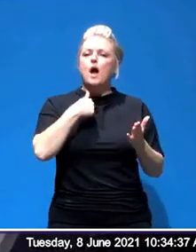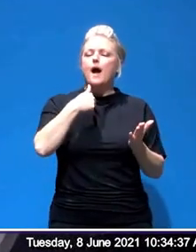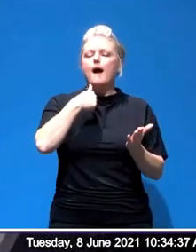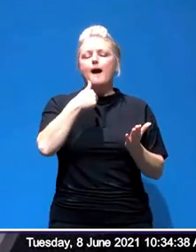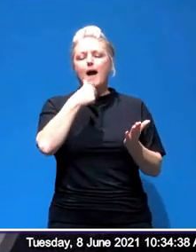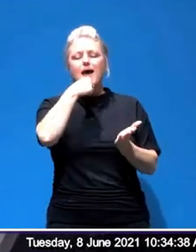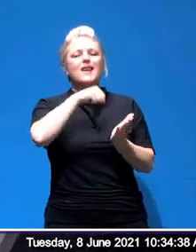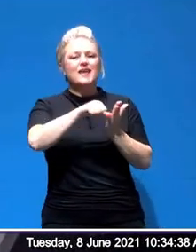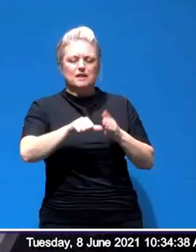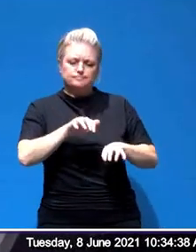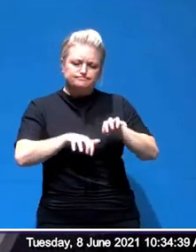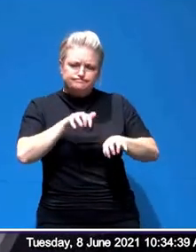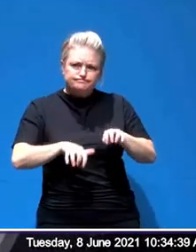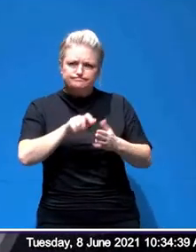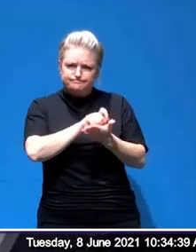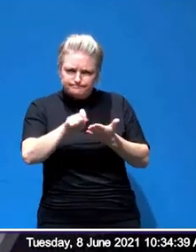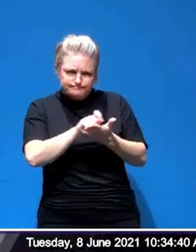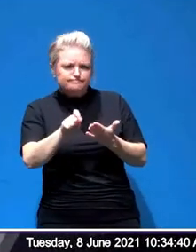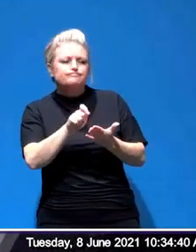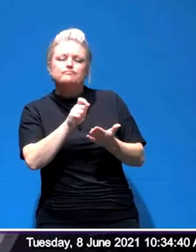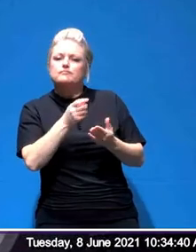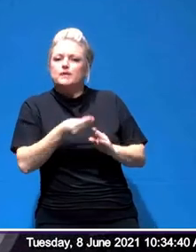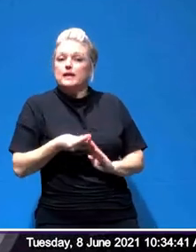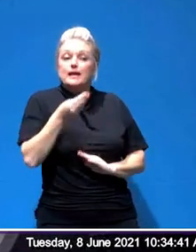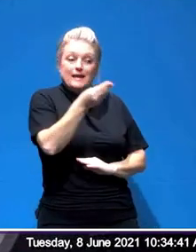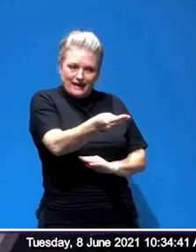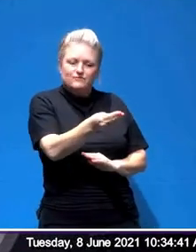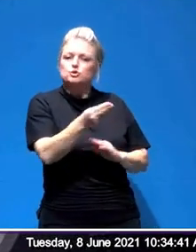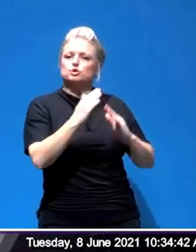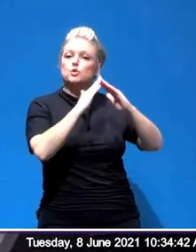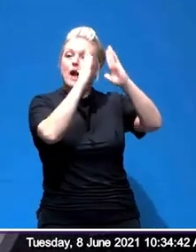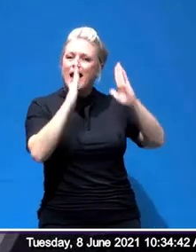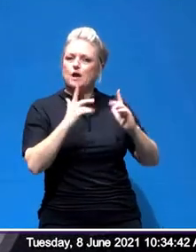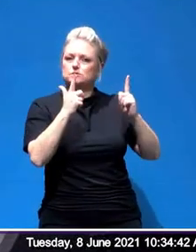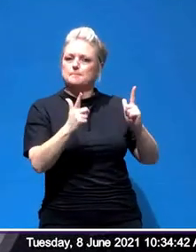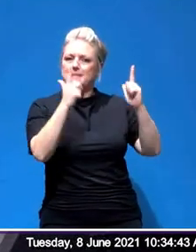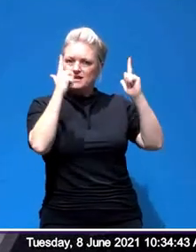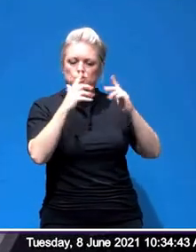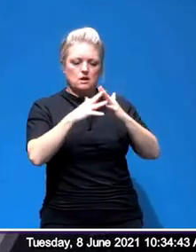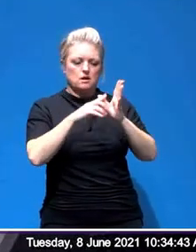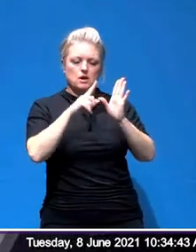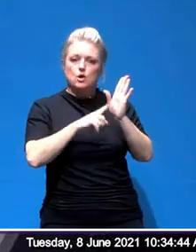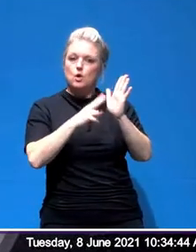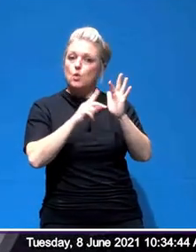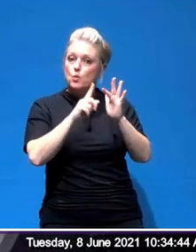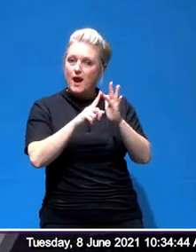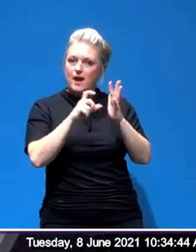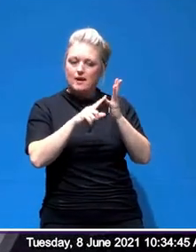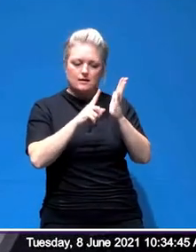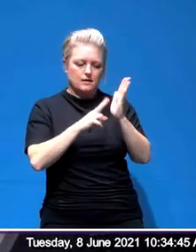the manager, outlining my concerns in full. I was troubled that my permission had been sought after the fact